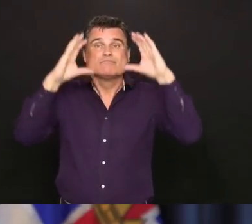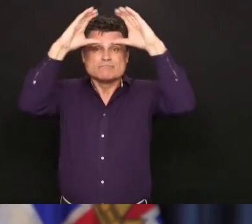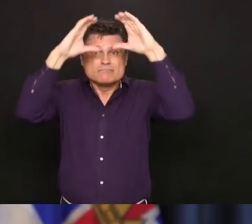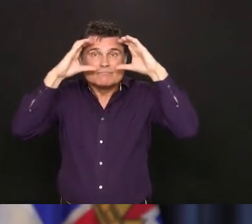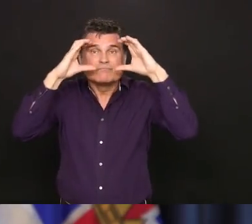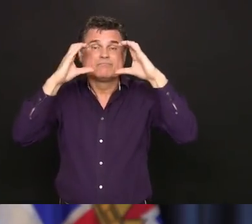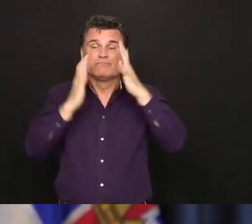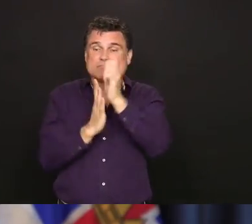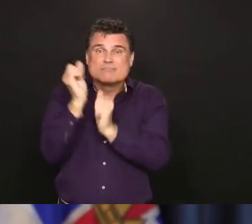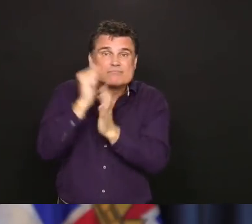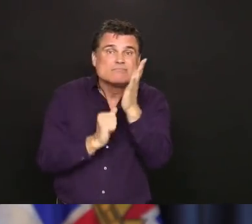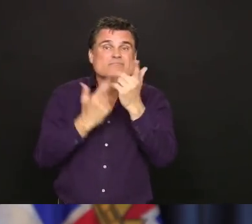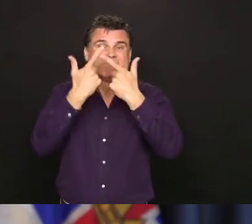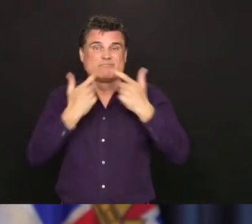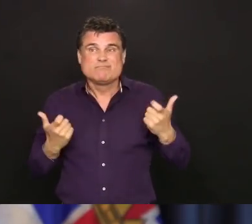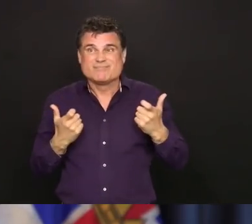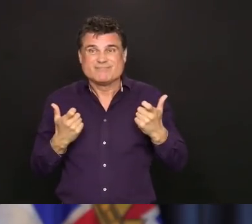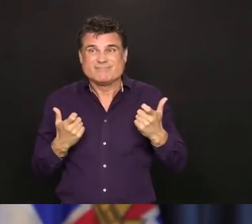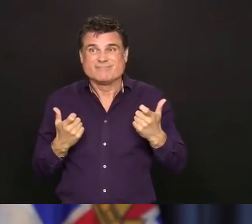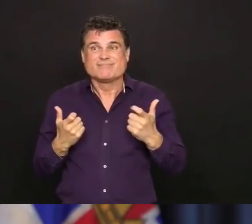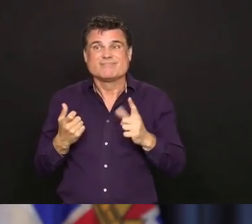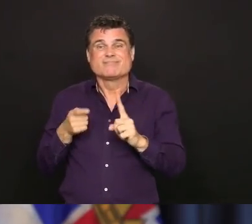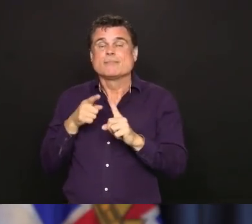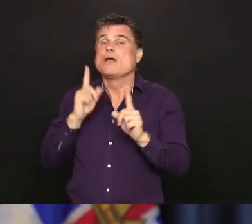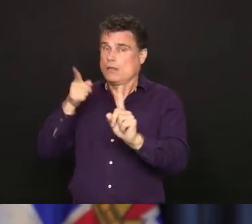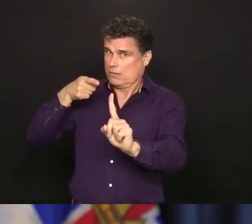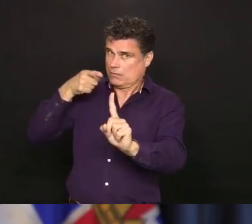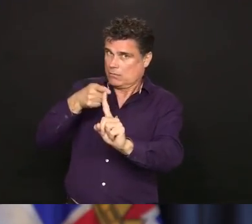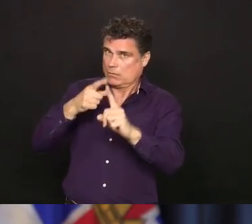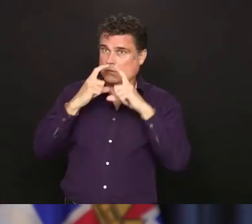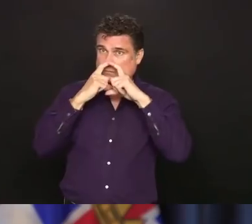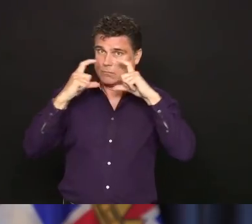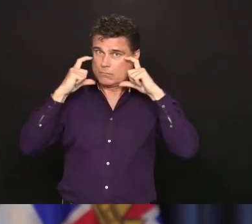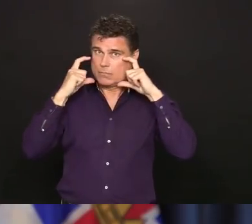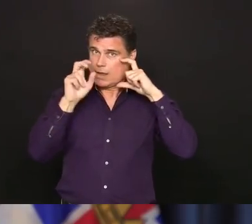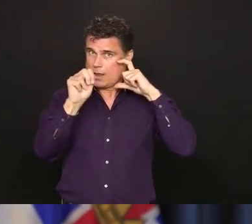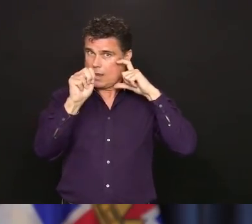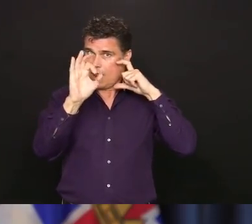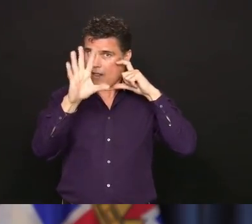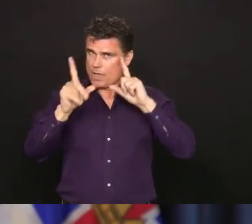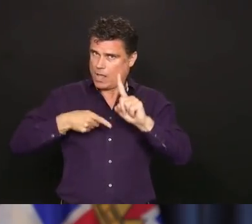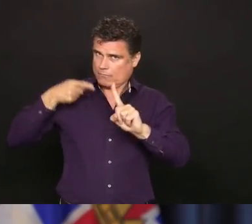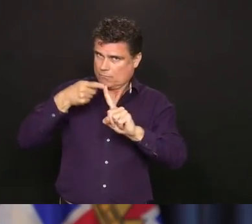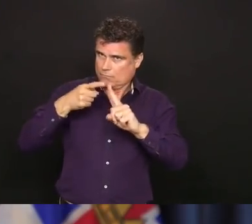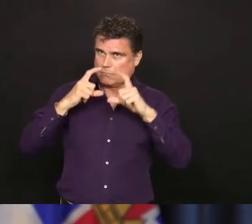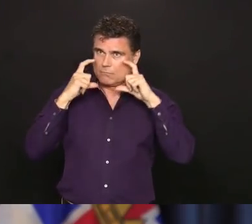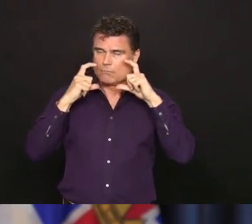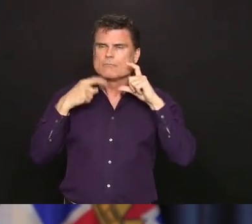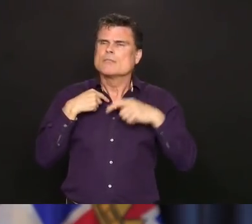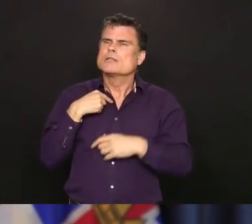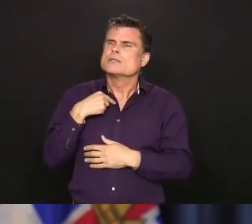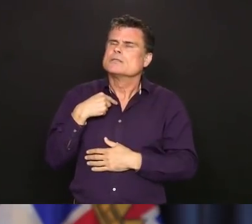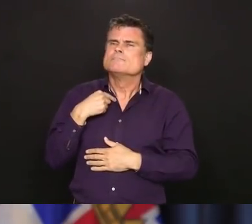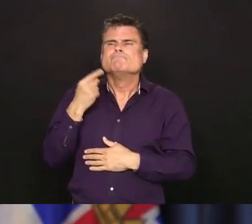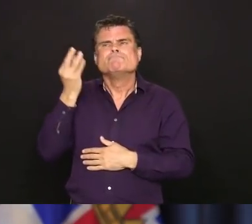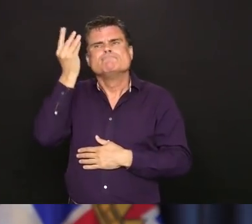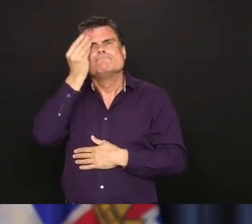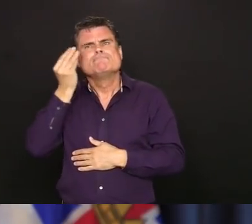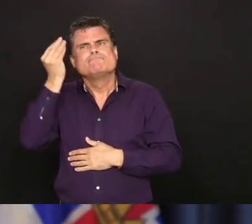There are always questions about these issues and there's some discussion and there has been some discussion in other provinces. That's why